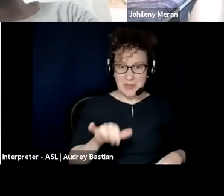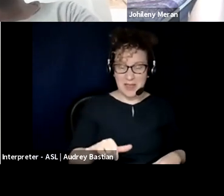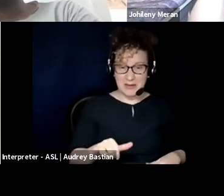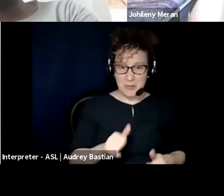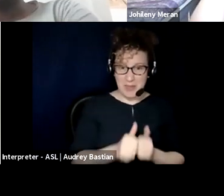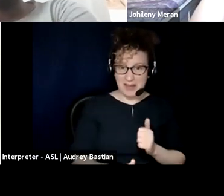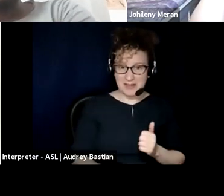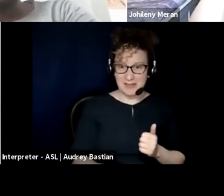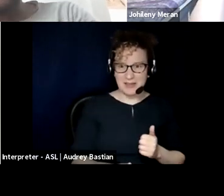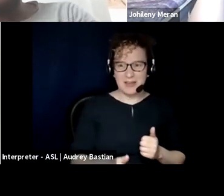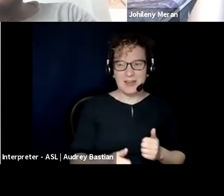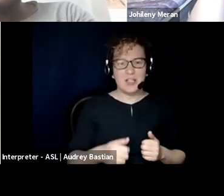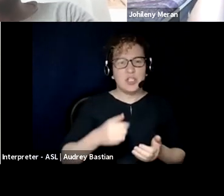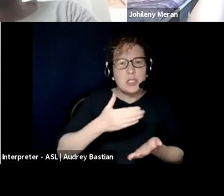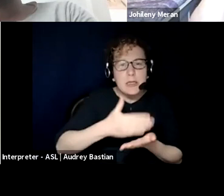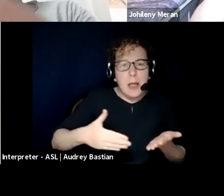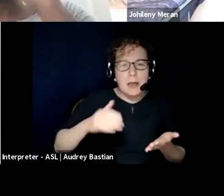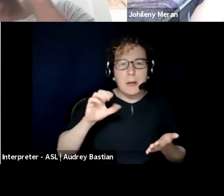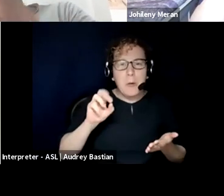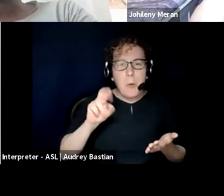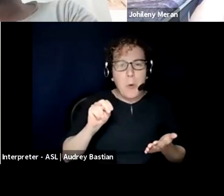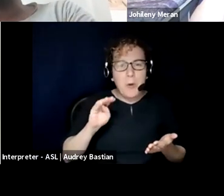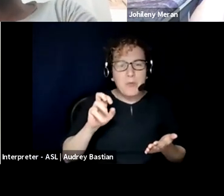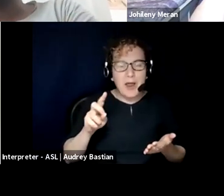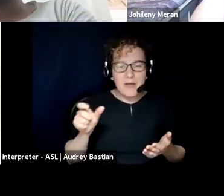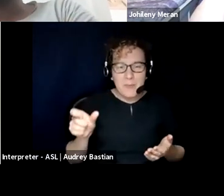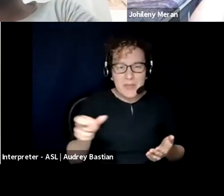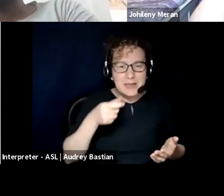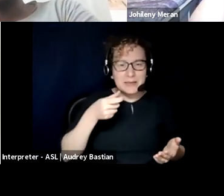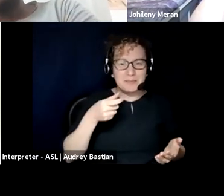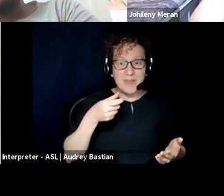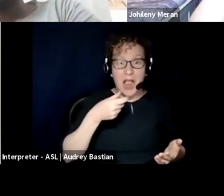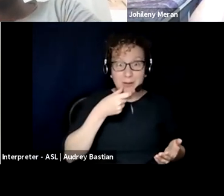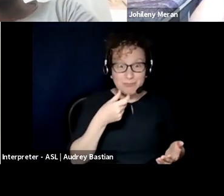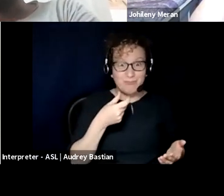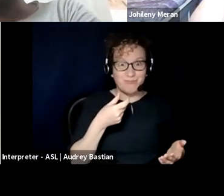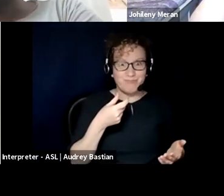And so she cut me a piece of the cornbread. I remember biting into it and I recognized